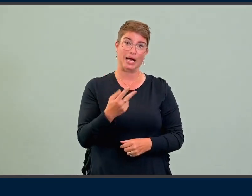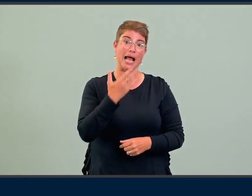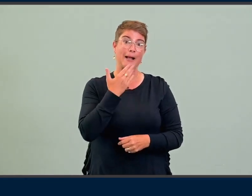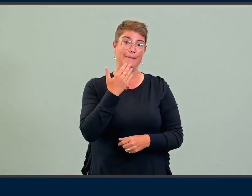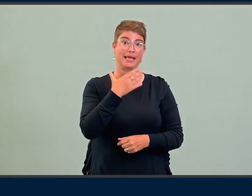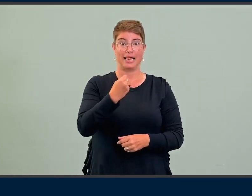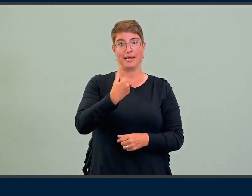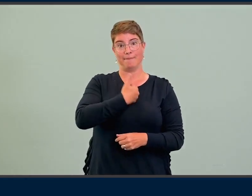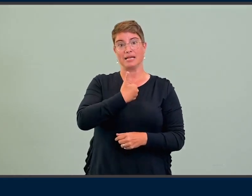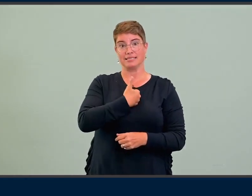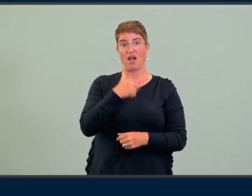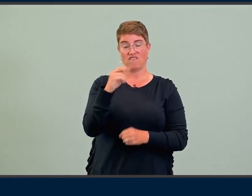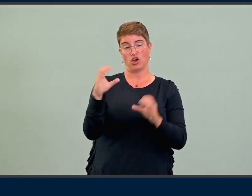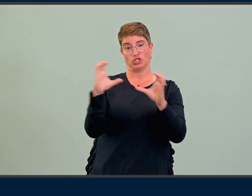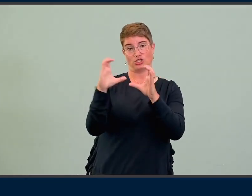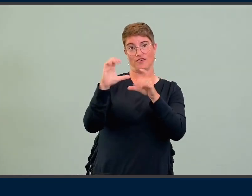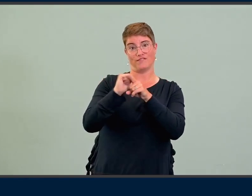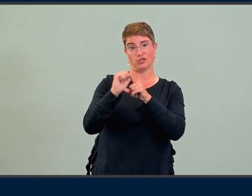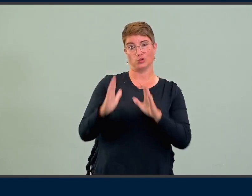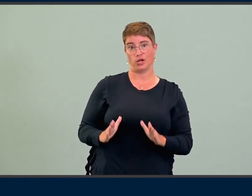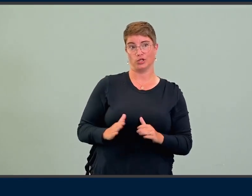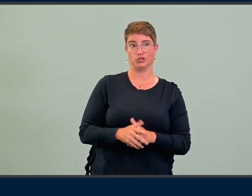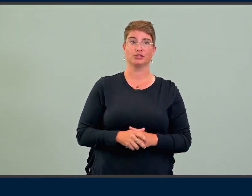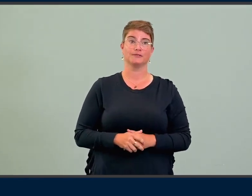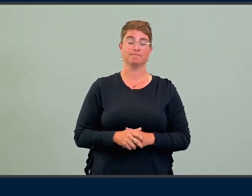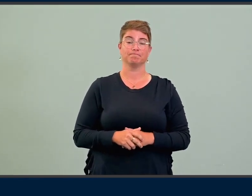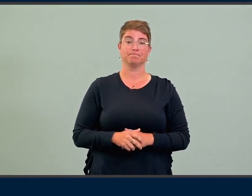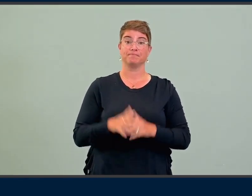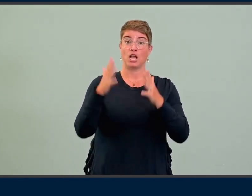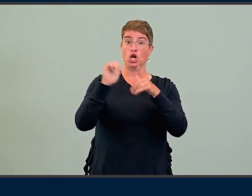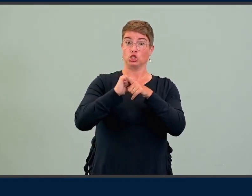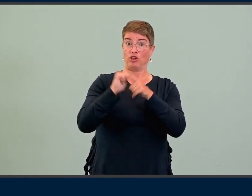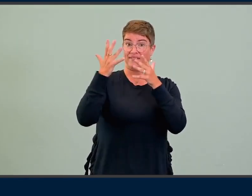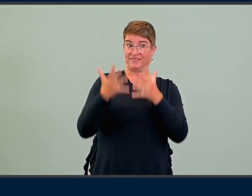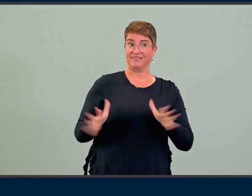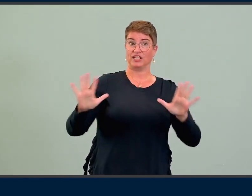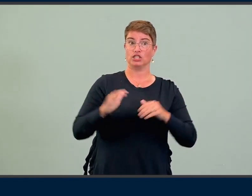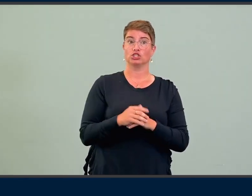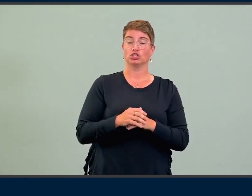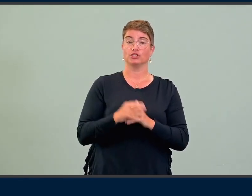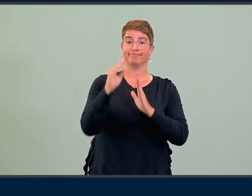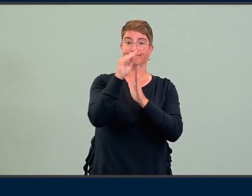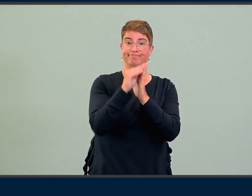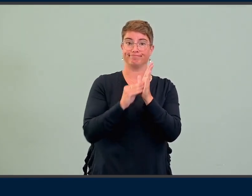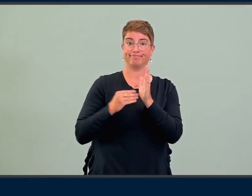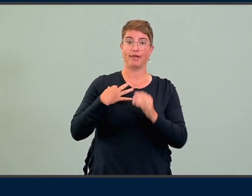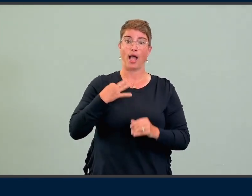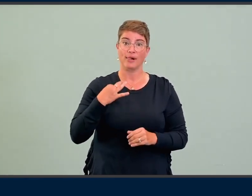we have two of those certified trainers, myself and Camille. Once you complete that training